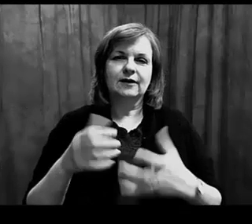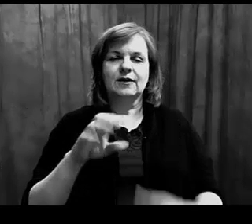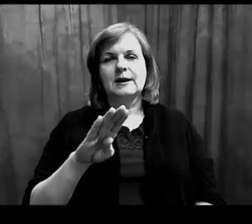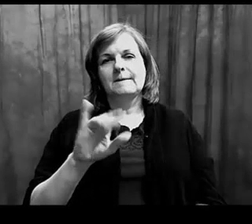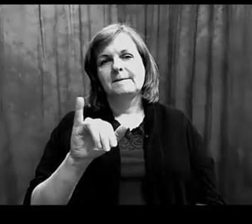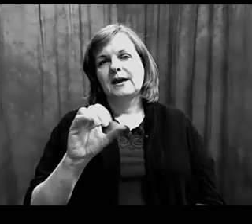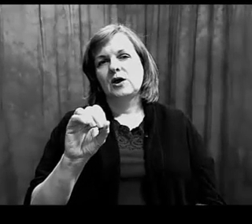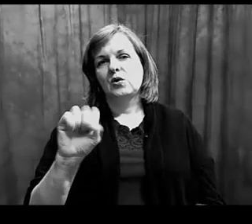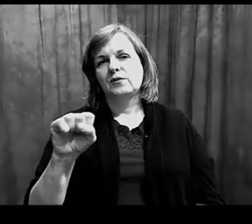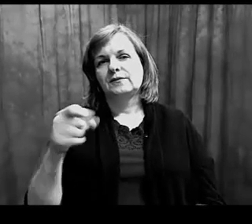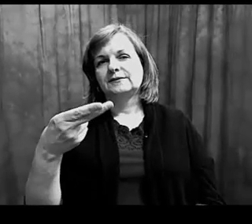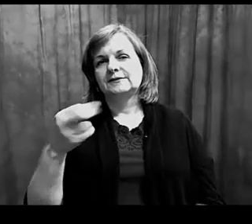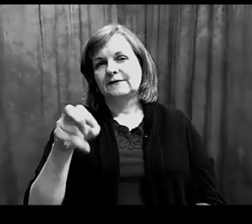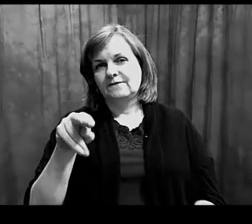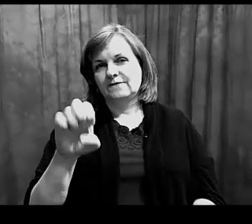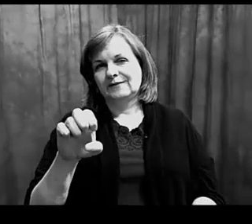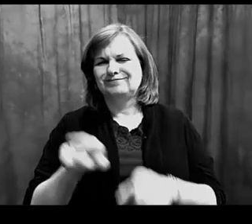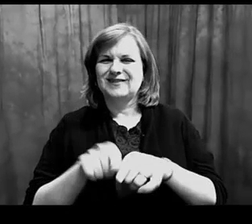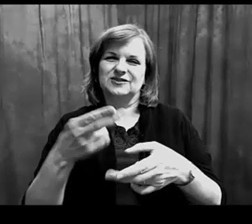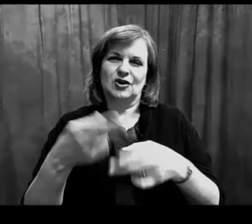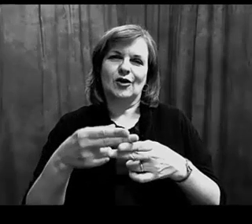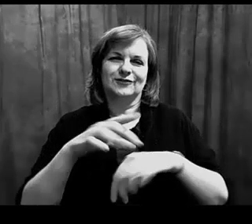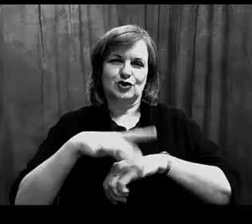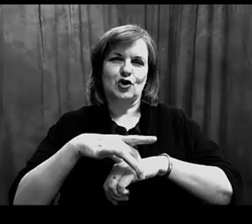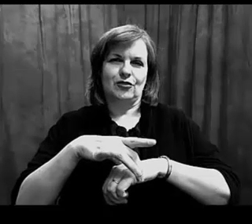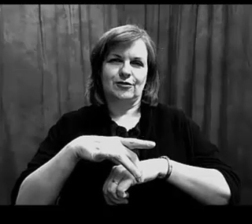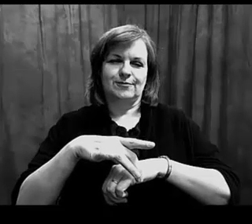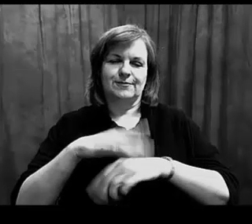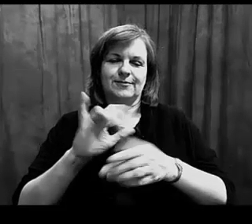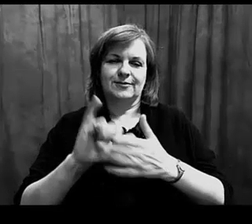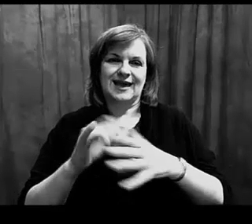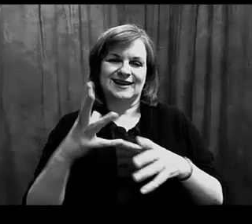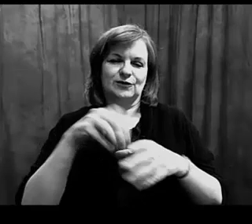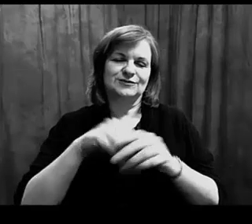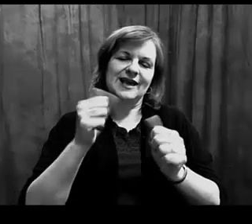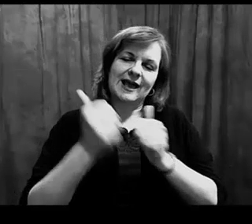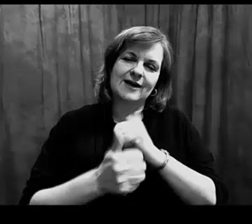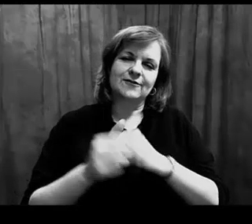we can look at the entire biosphere the entire biosphere you know better as Earth